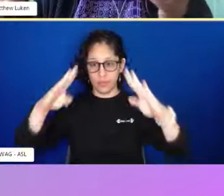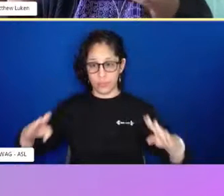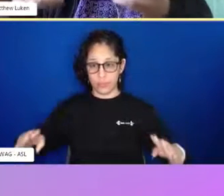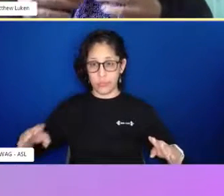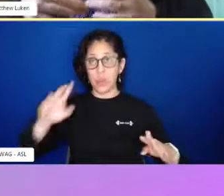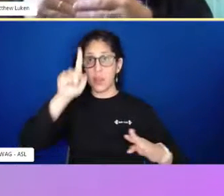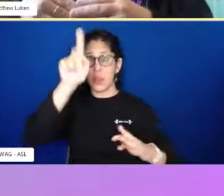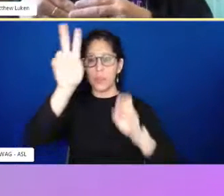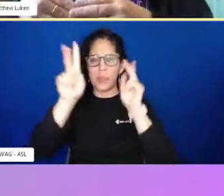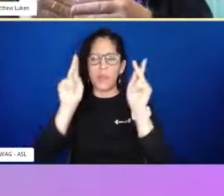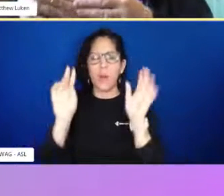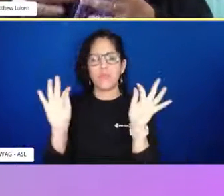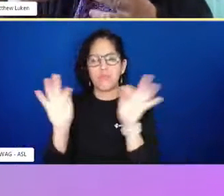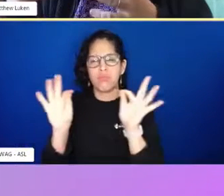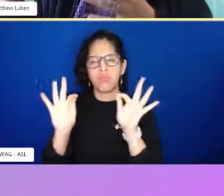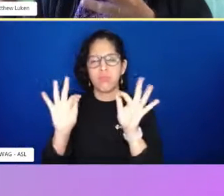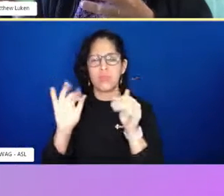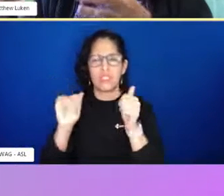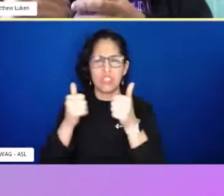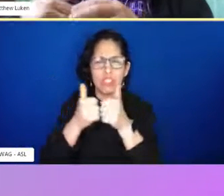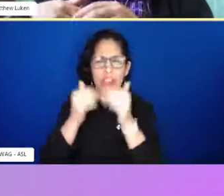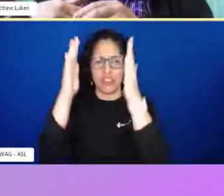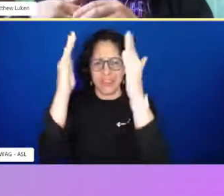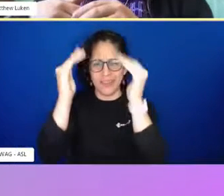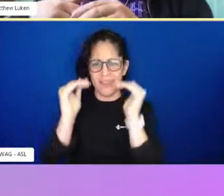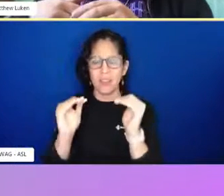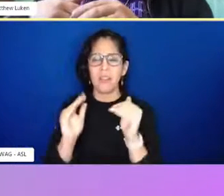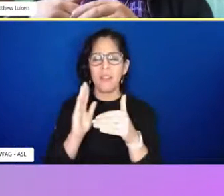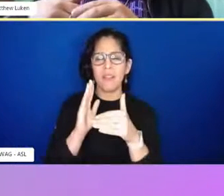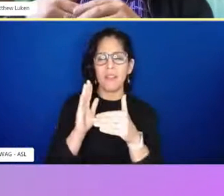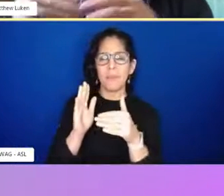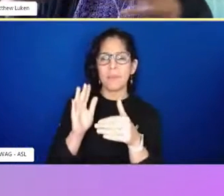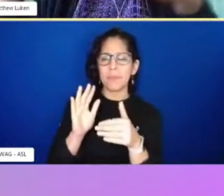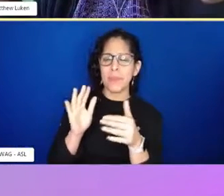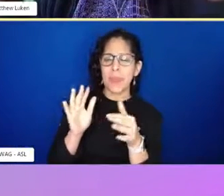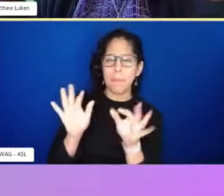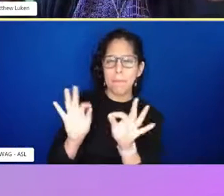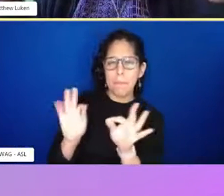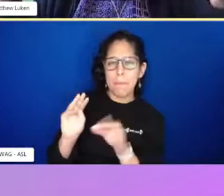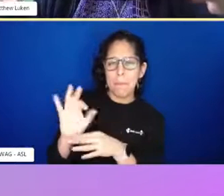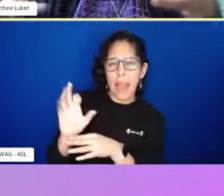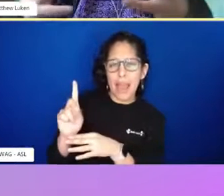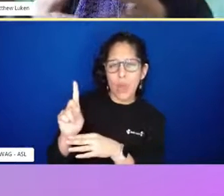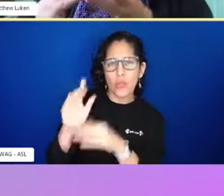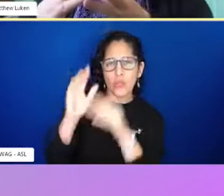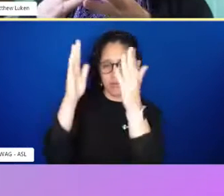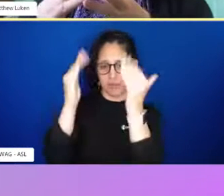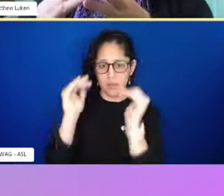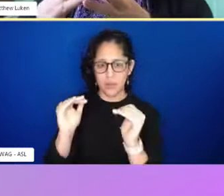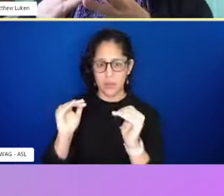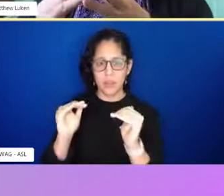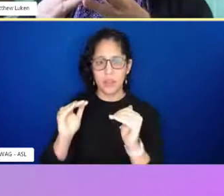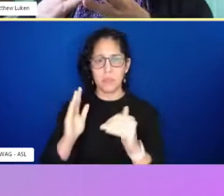we start to see a diversity pyramid starting to arise, where we see people that have no difficulties minimal